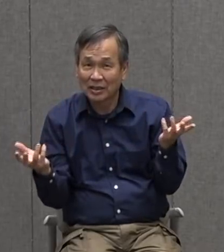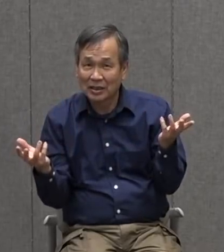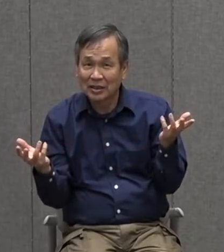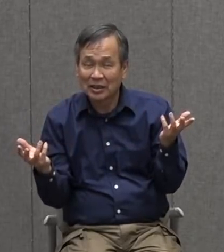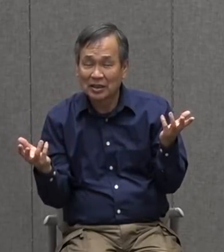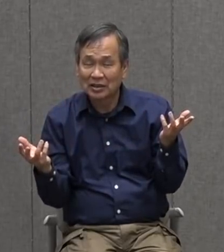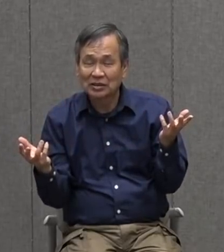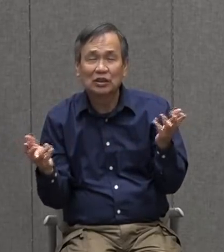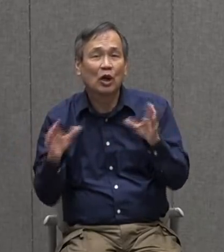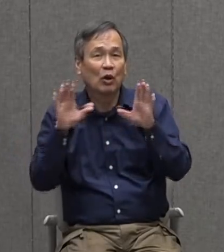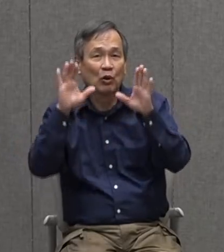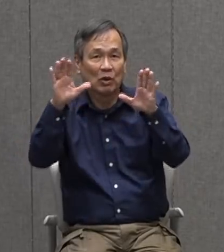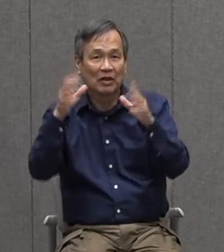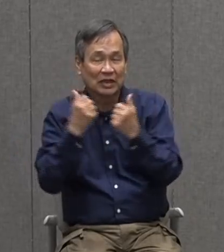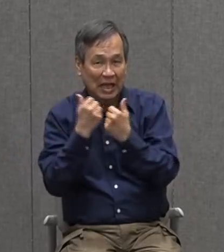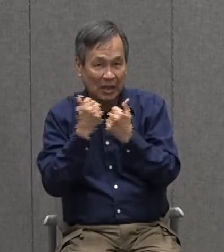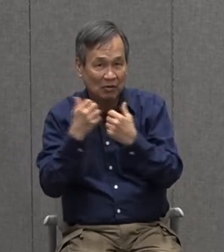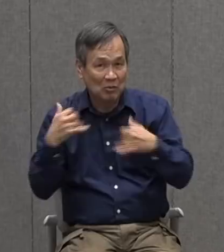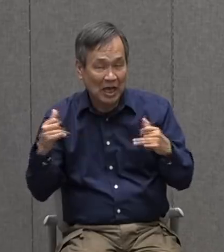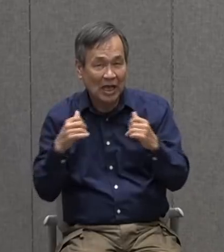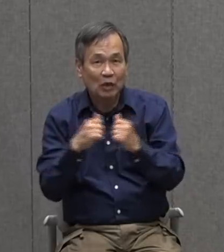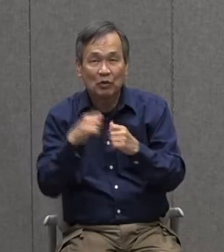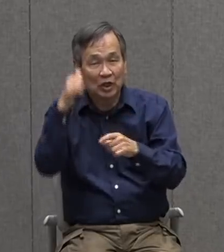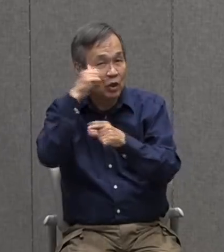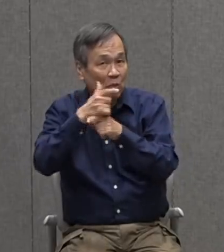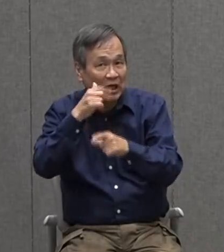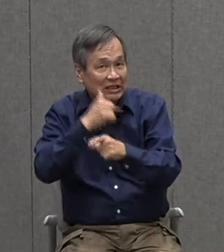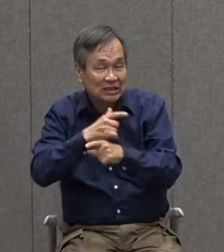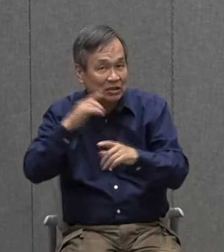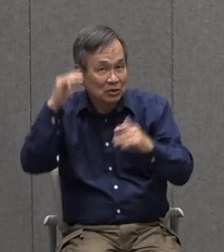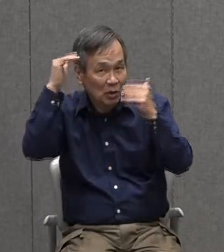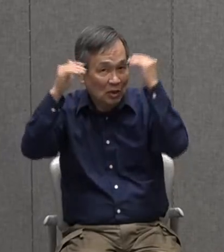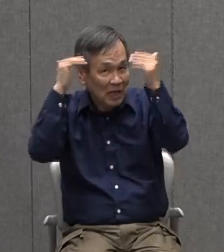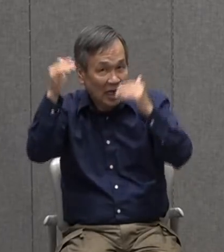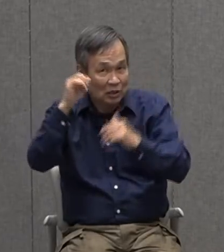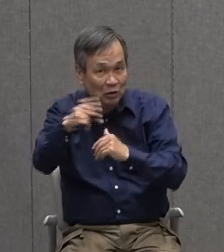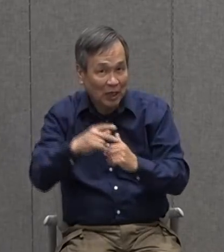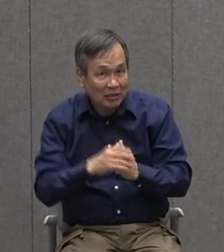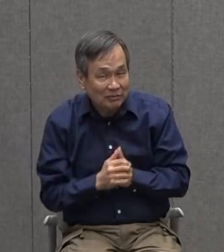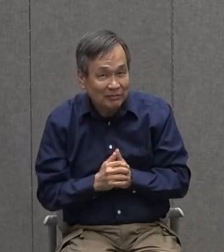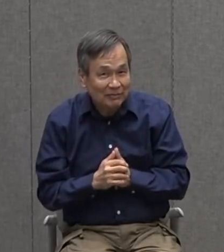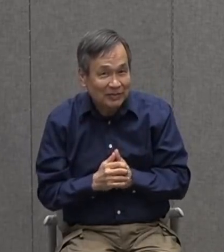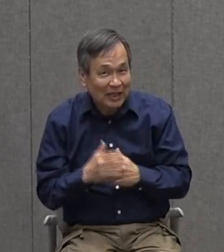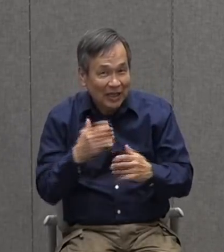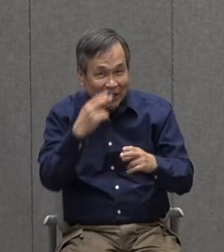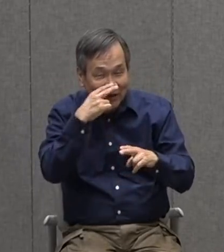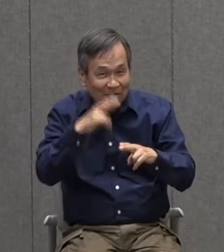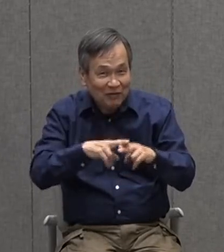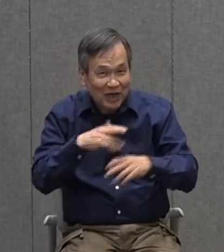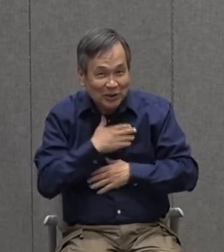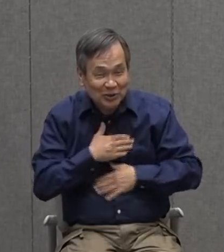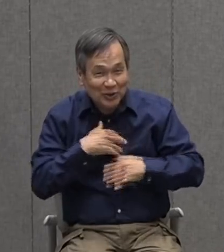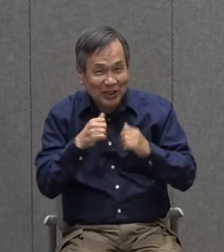This would be a great game to play with an older sibling, our parents or anything, and we have a lot of fun with playing with you today.